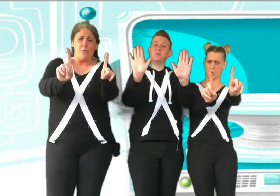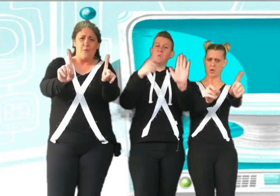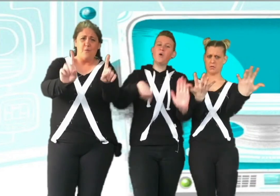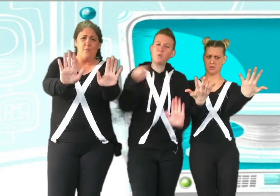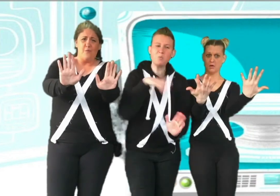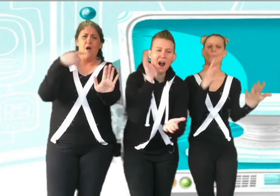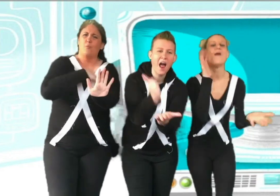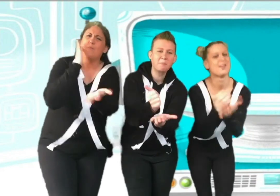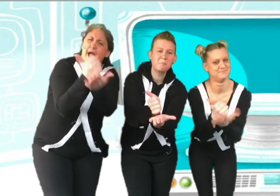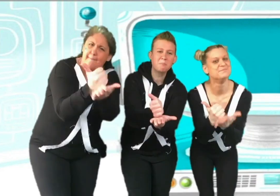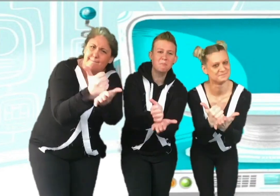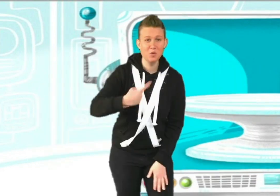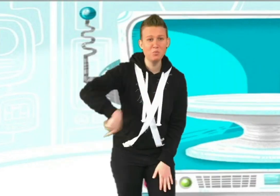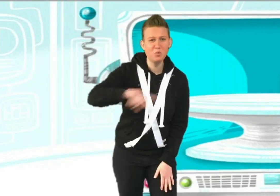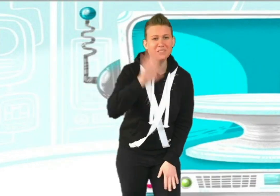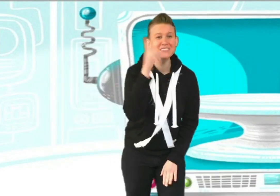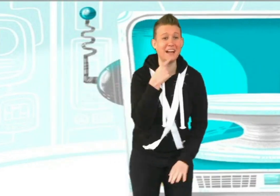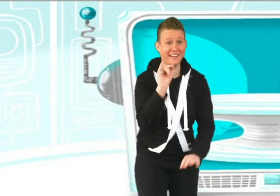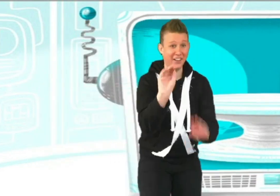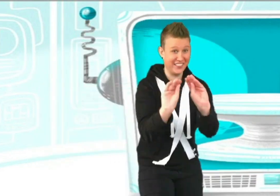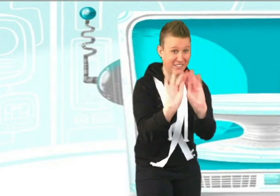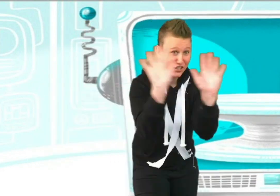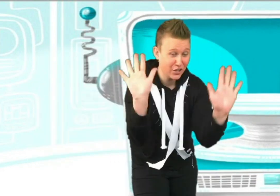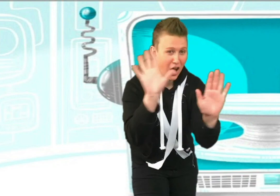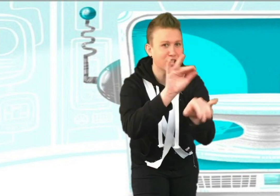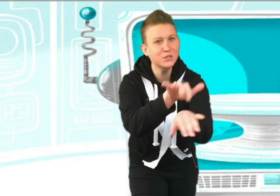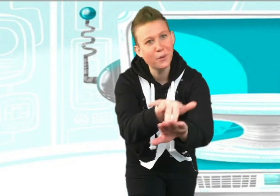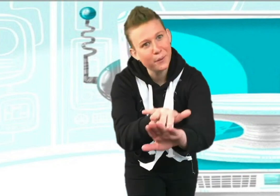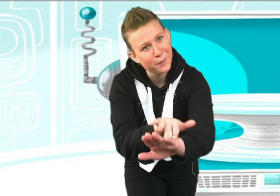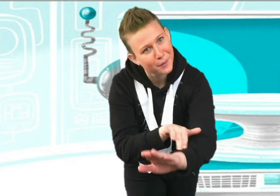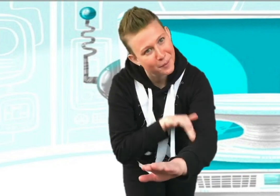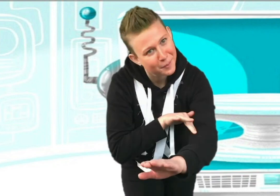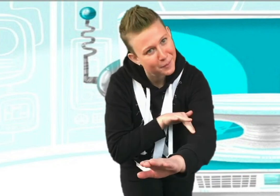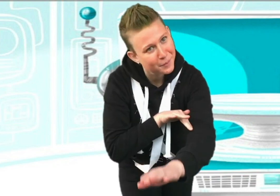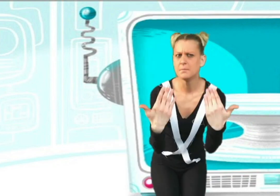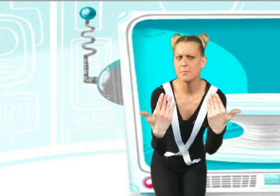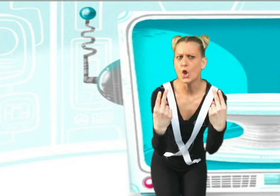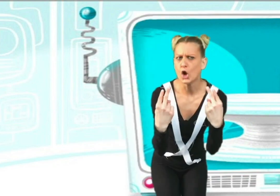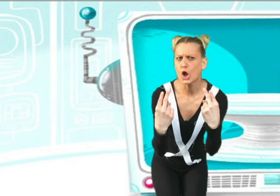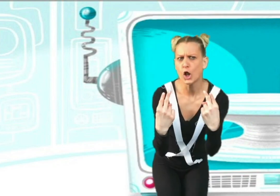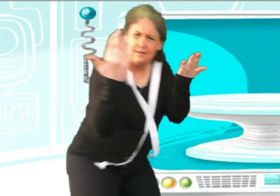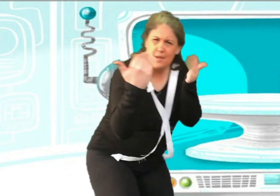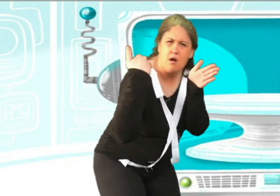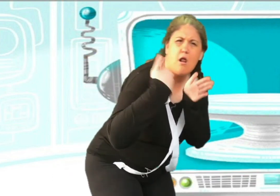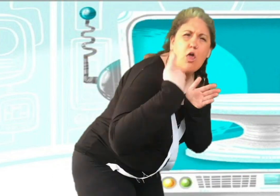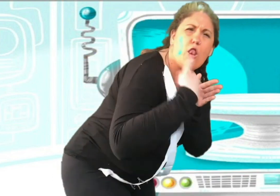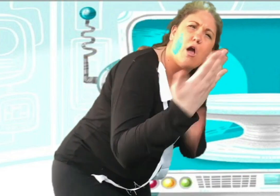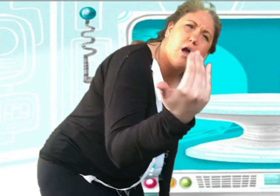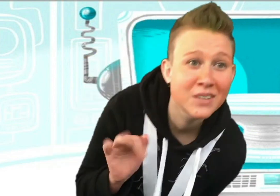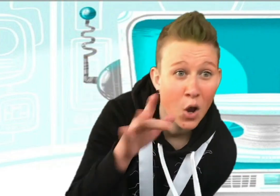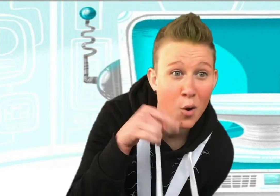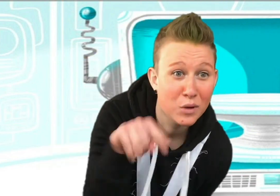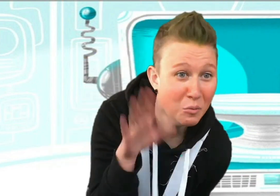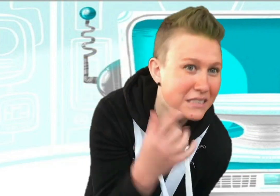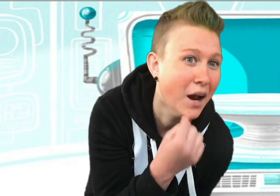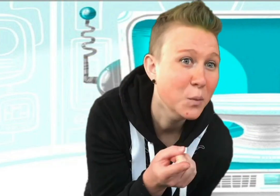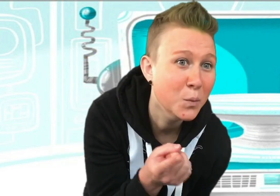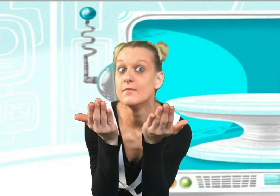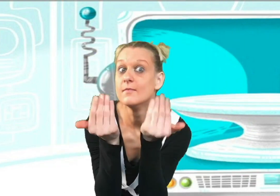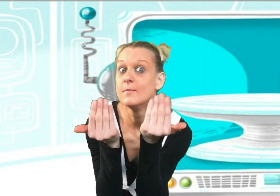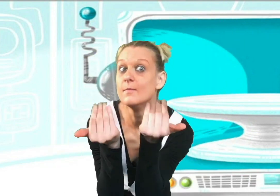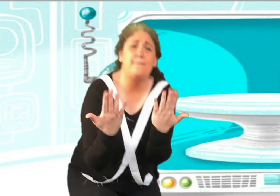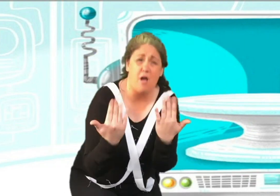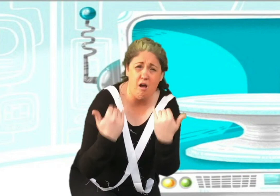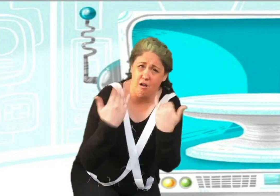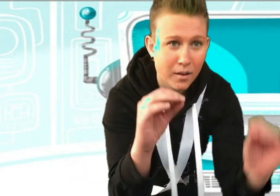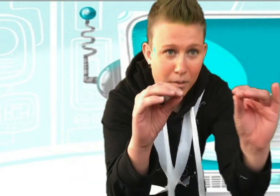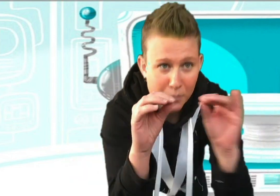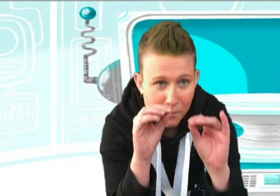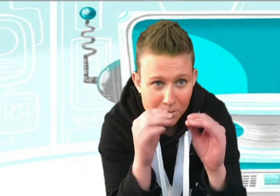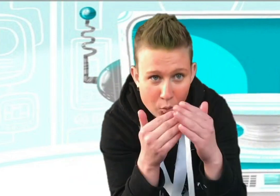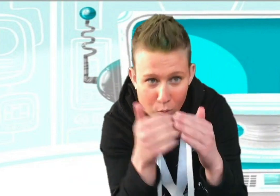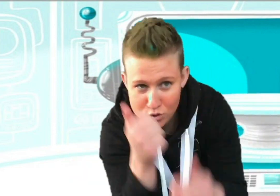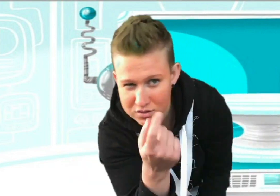We’ll say it very loud and slow: